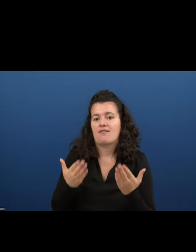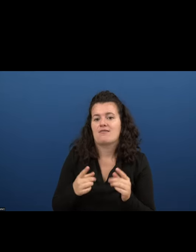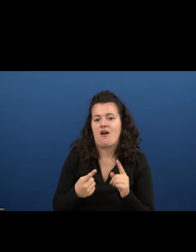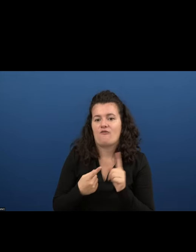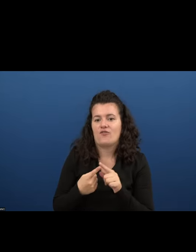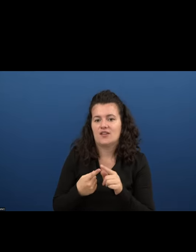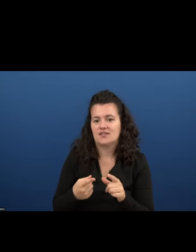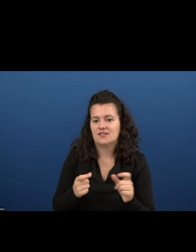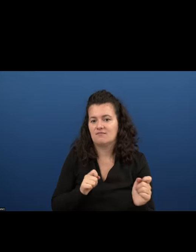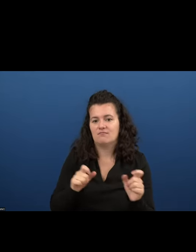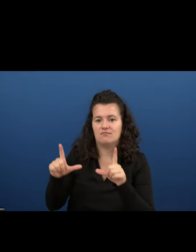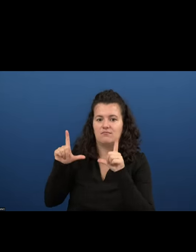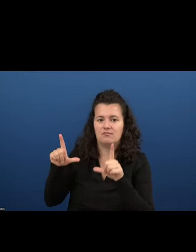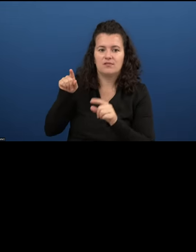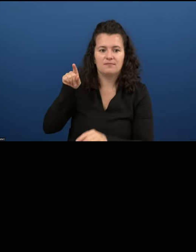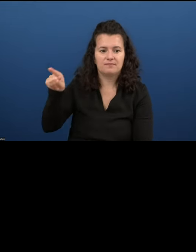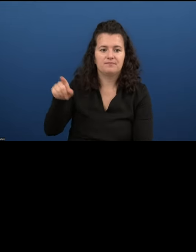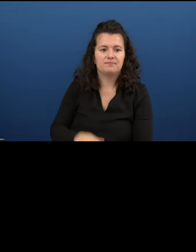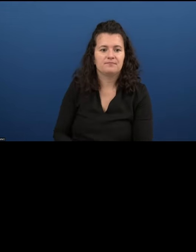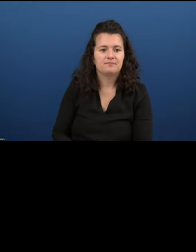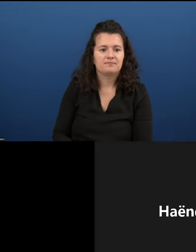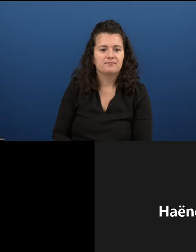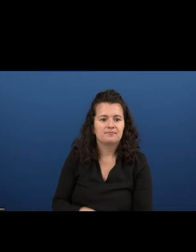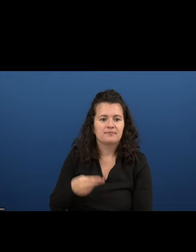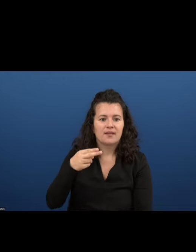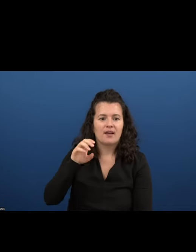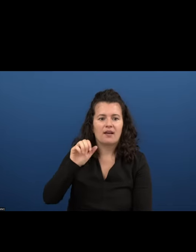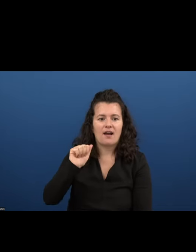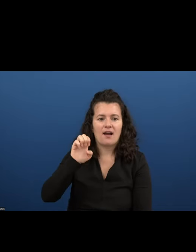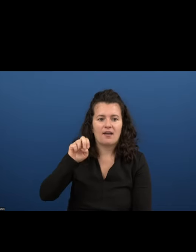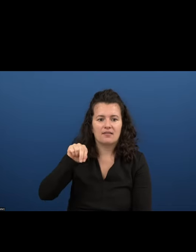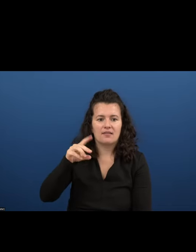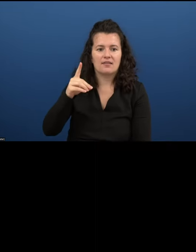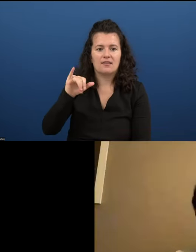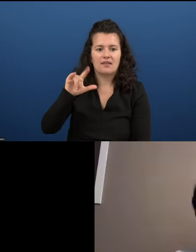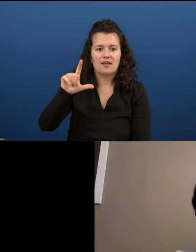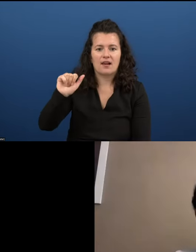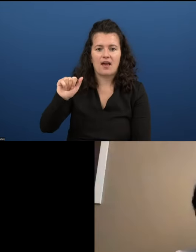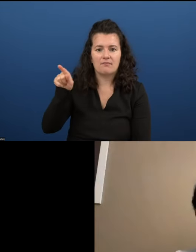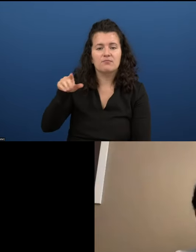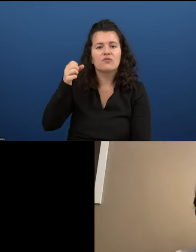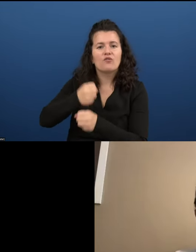by Miss hind della Miss handler is an ILO consultant who supported the ILO GVDN with